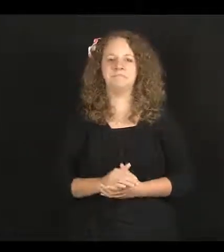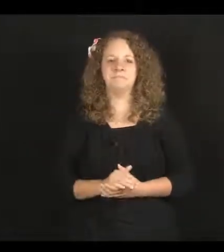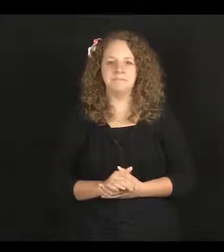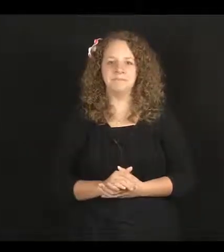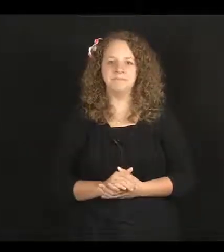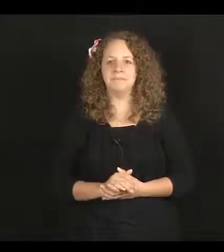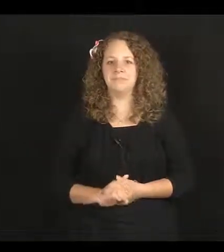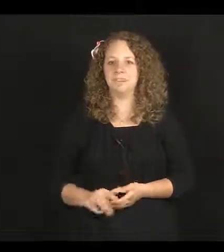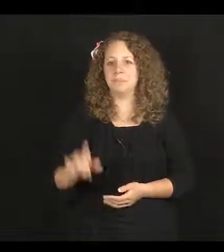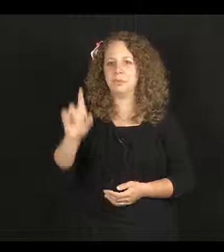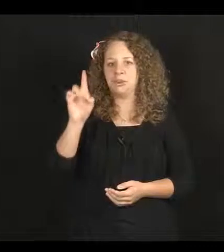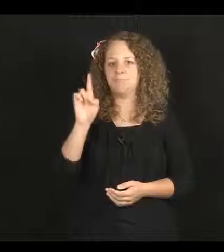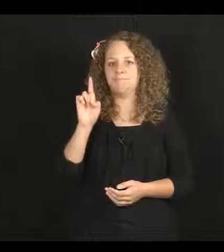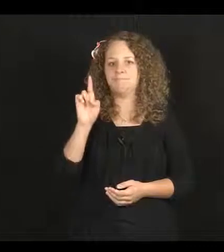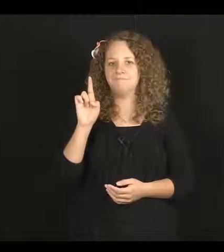the number 1